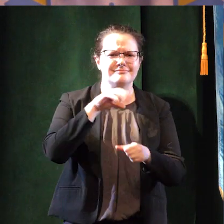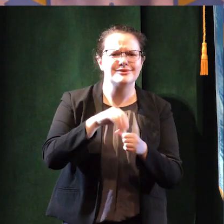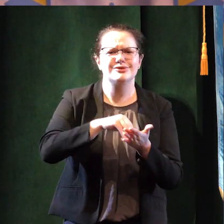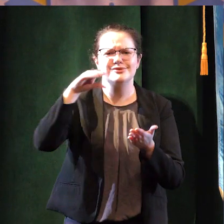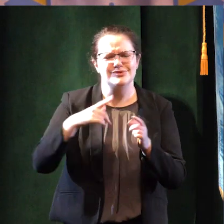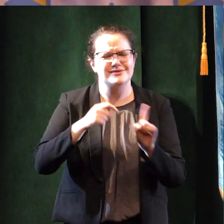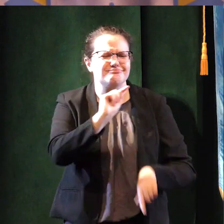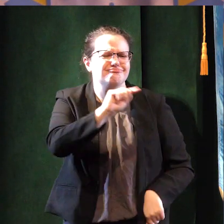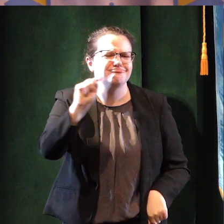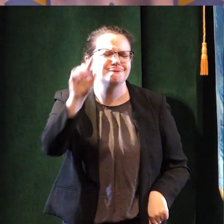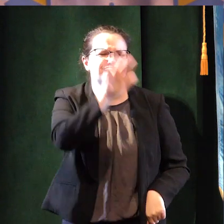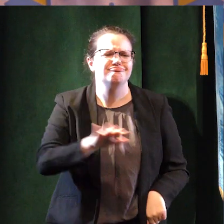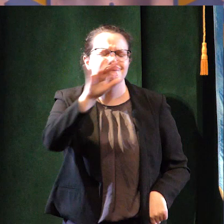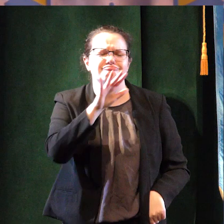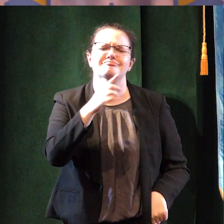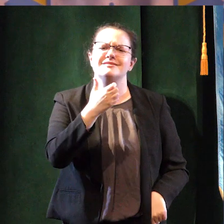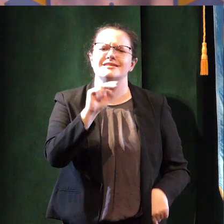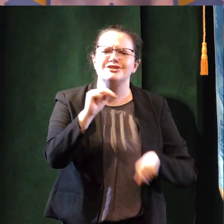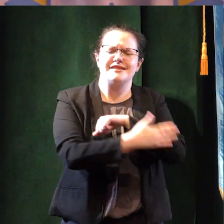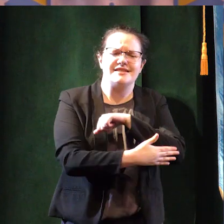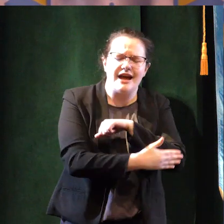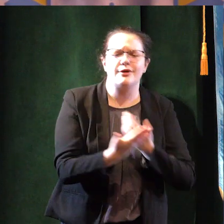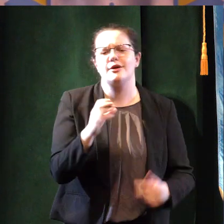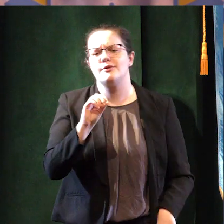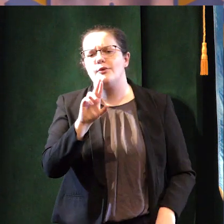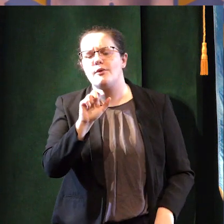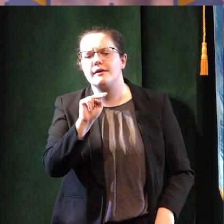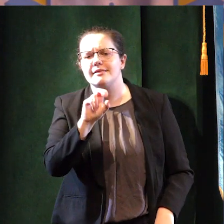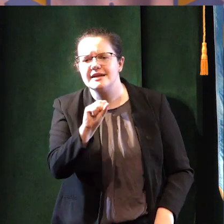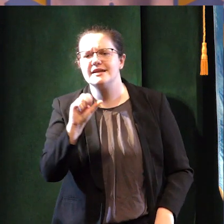County from Livingston Orleans and Wyoming counties that form our glow